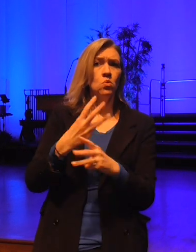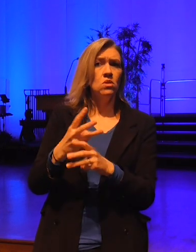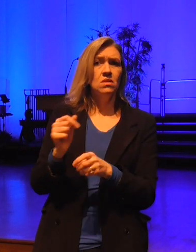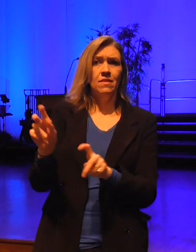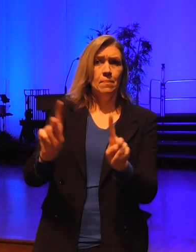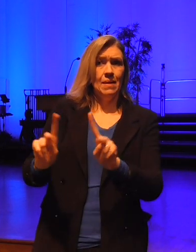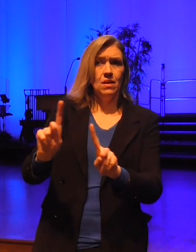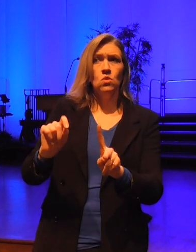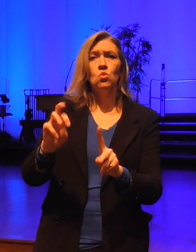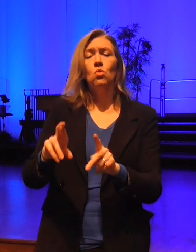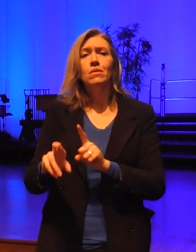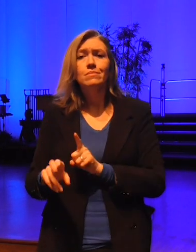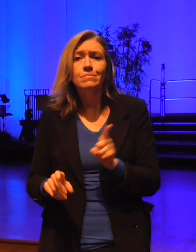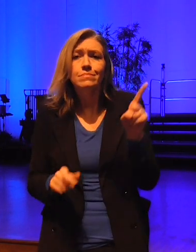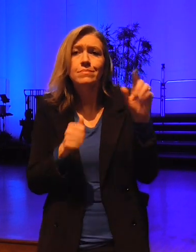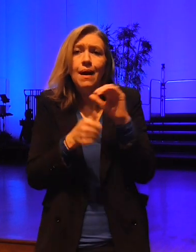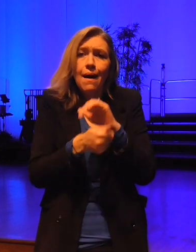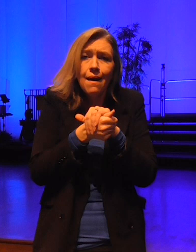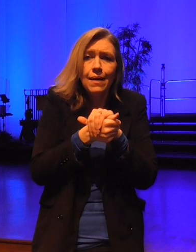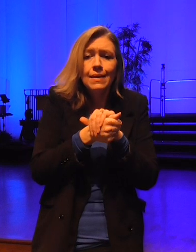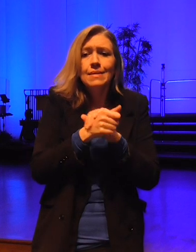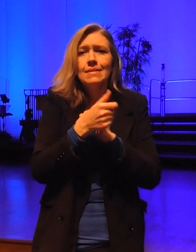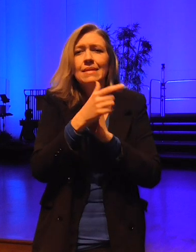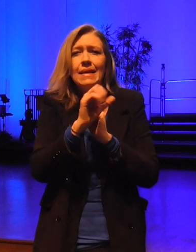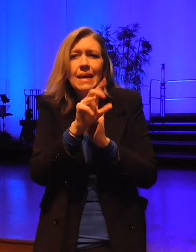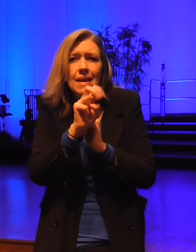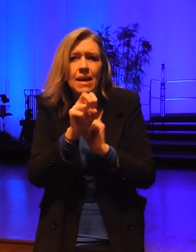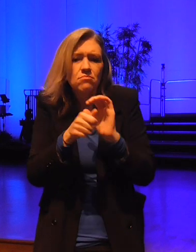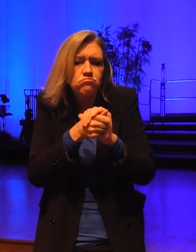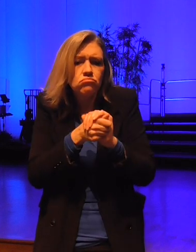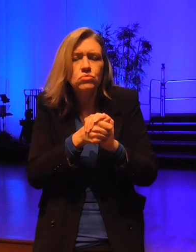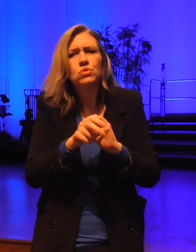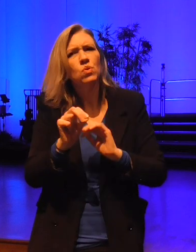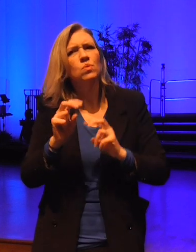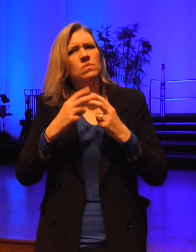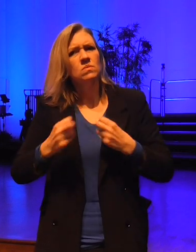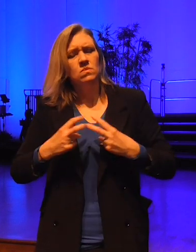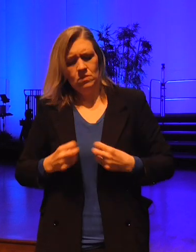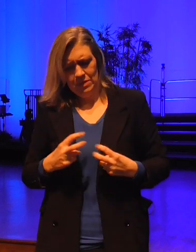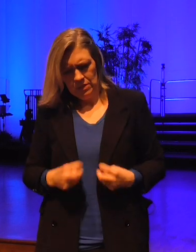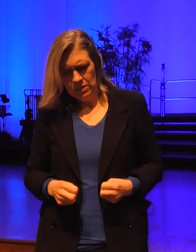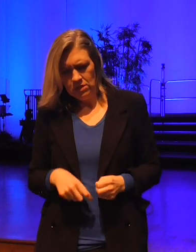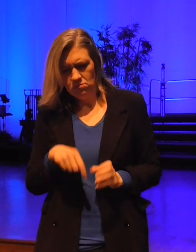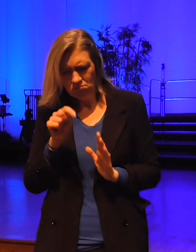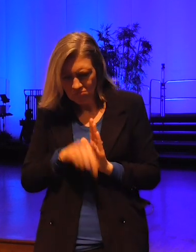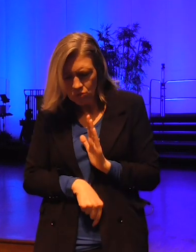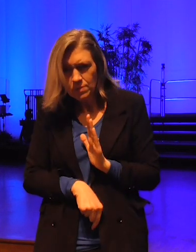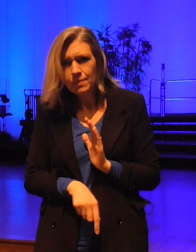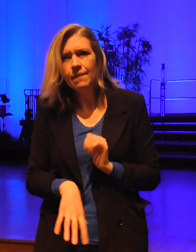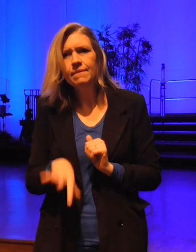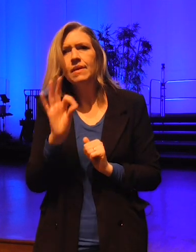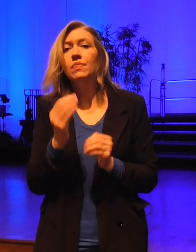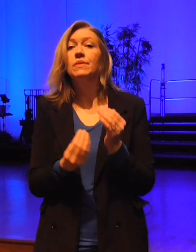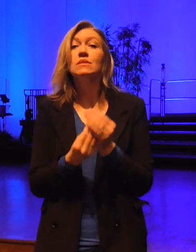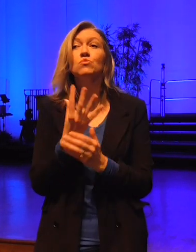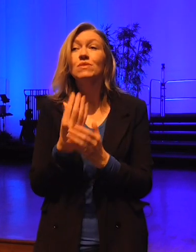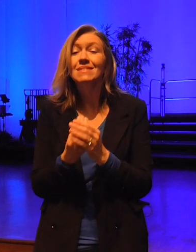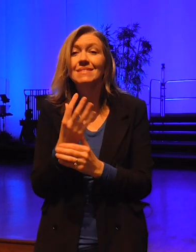or Glenn search deep within if you would truly find the Springs of Life in the Eternal mind